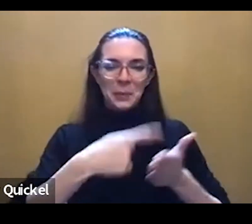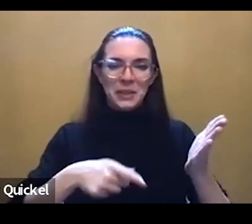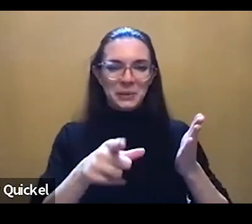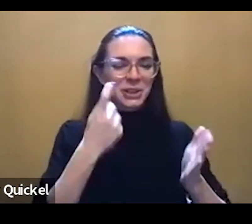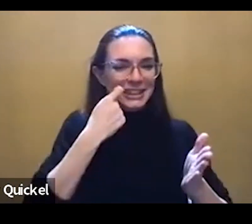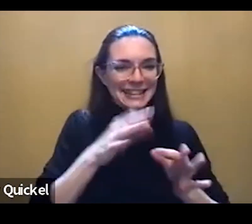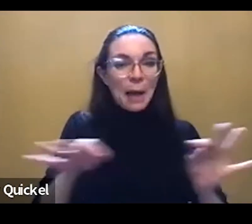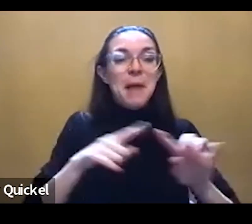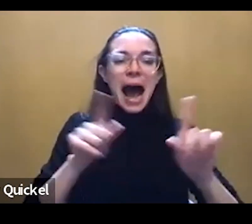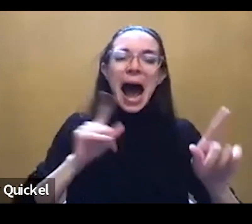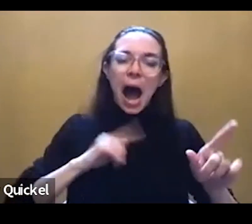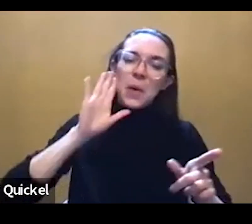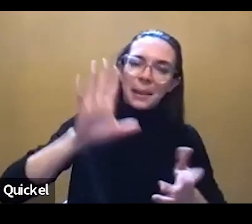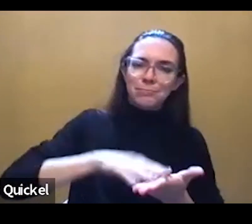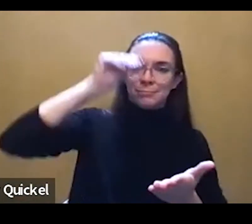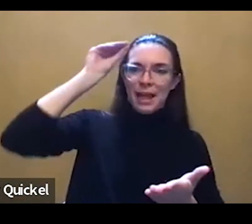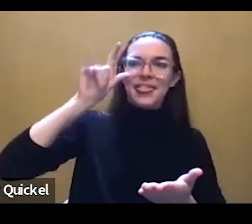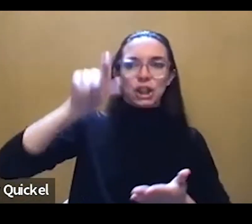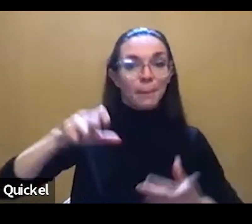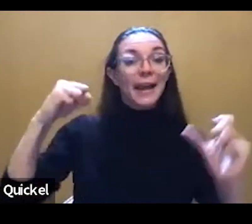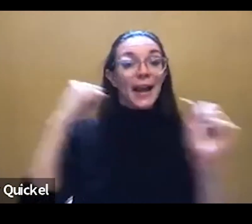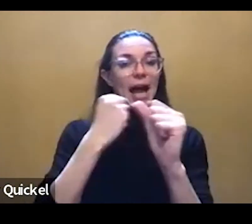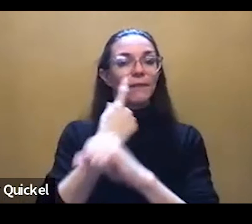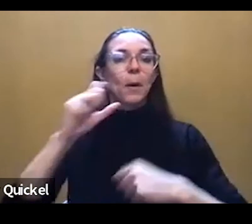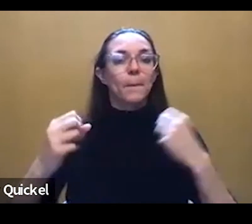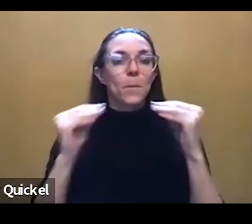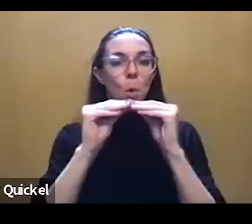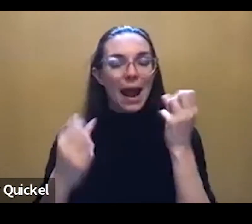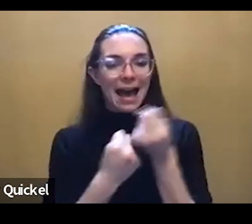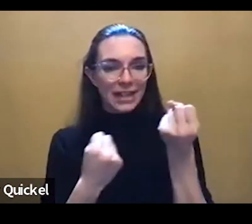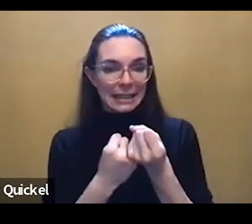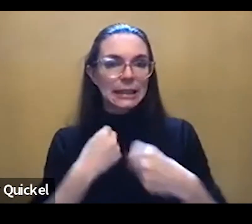they should be fighting for more advocates to make themselves aware of what the